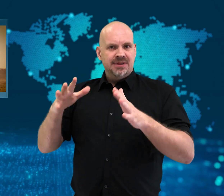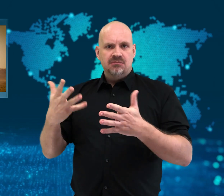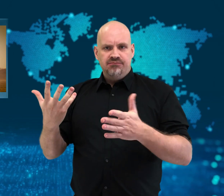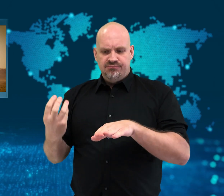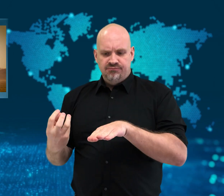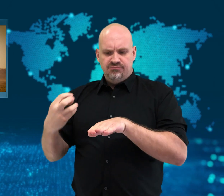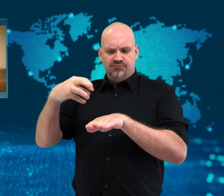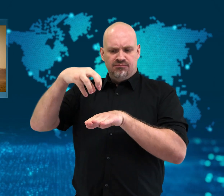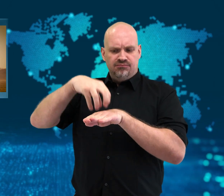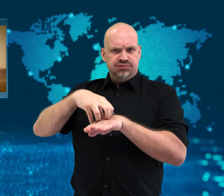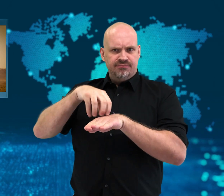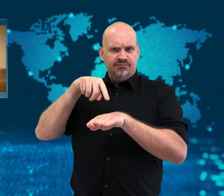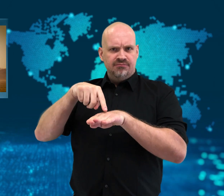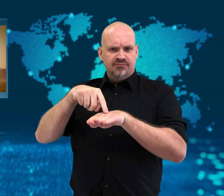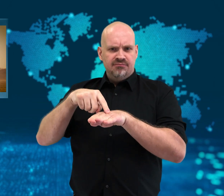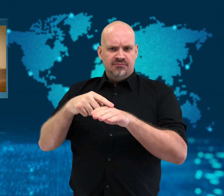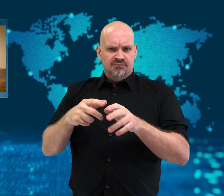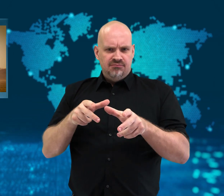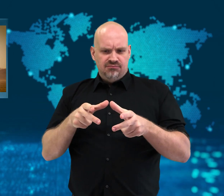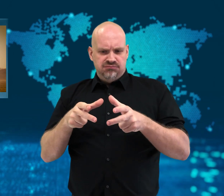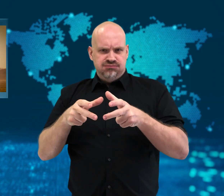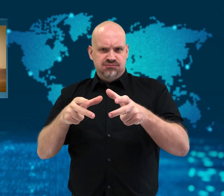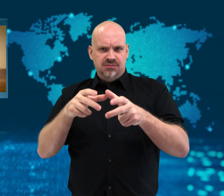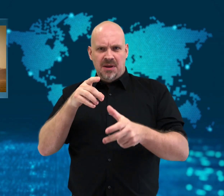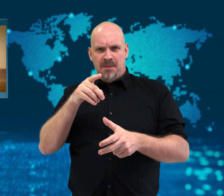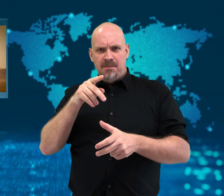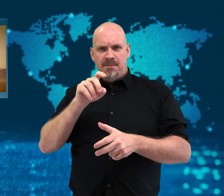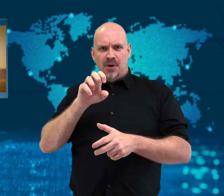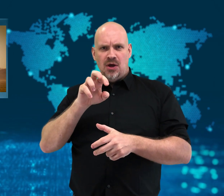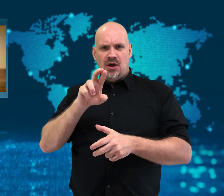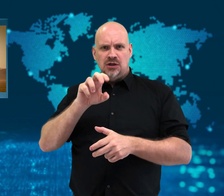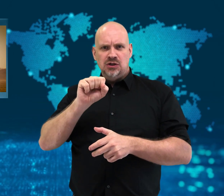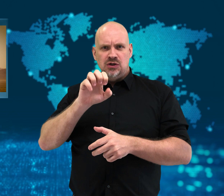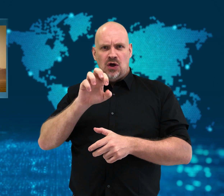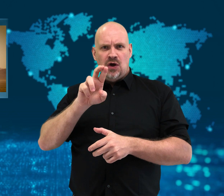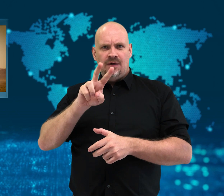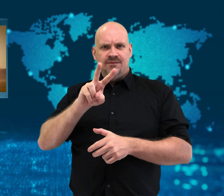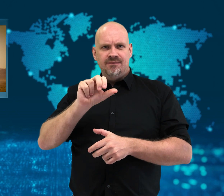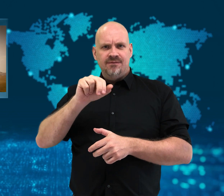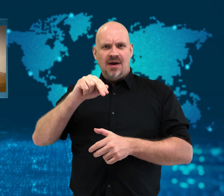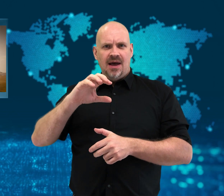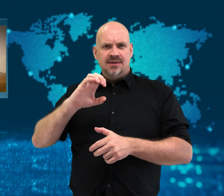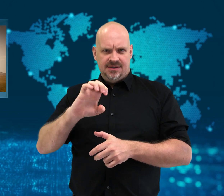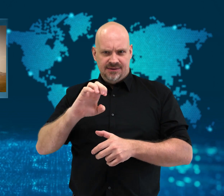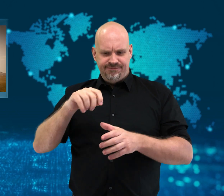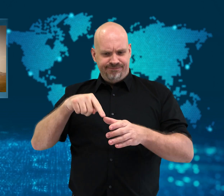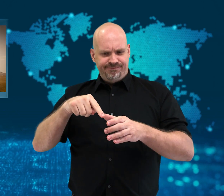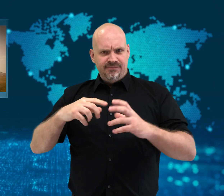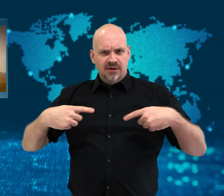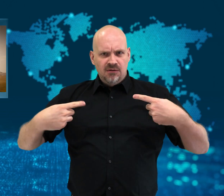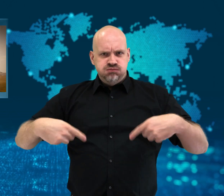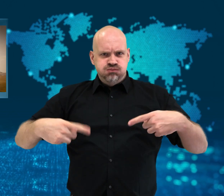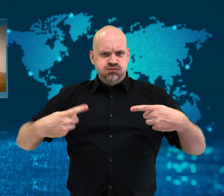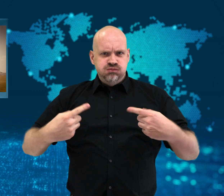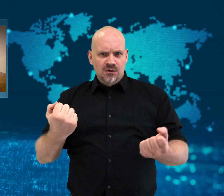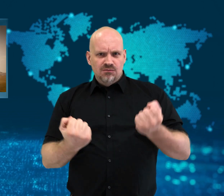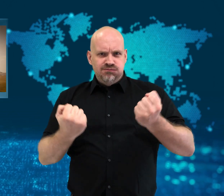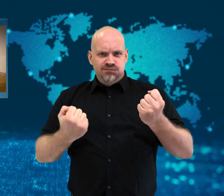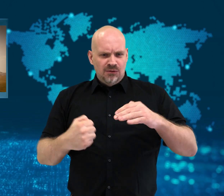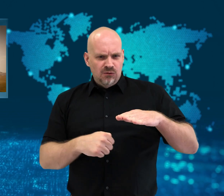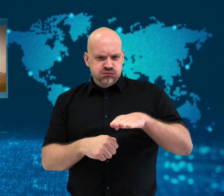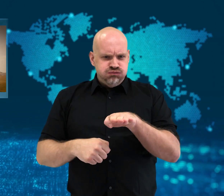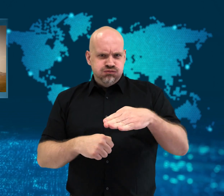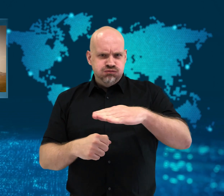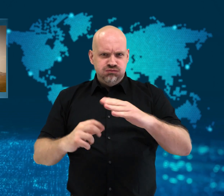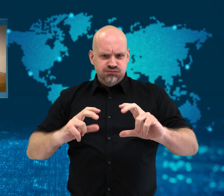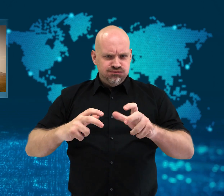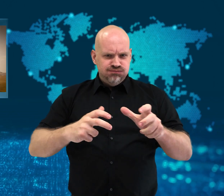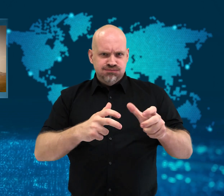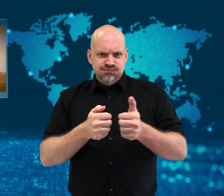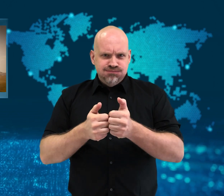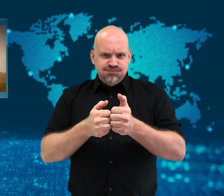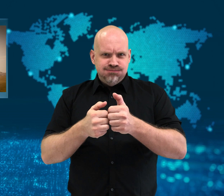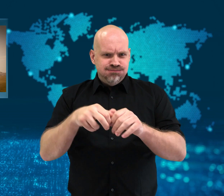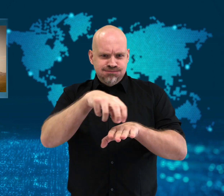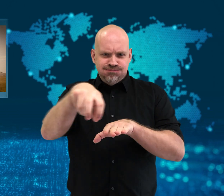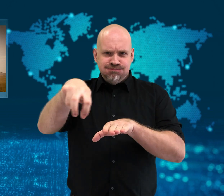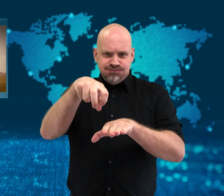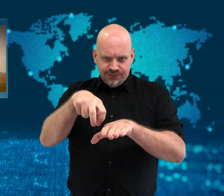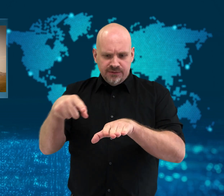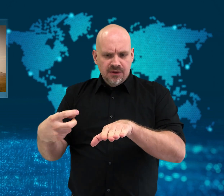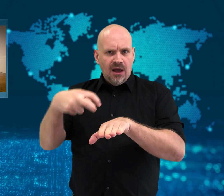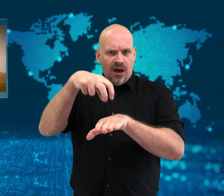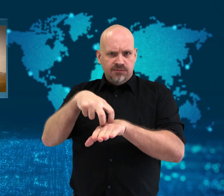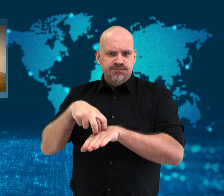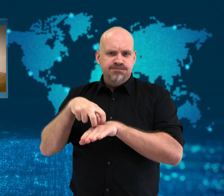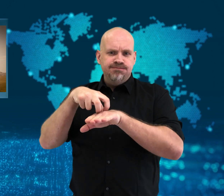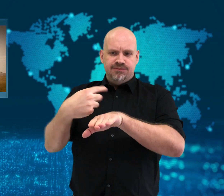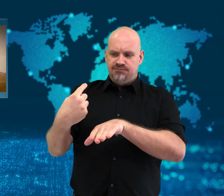was carried to Mars on the Perseverance rover in February 2021.